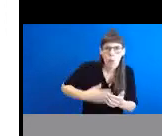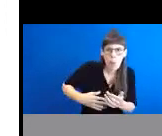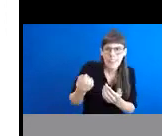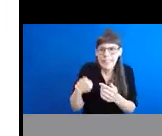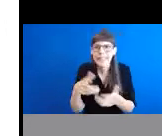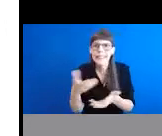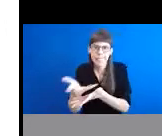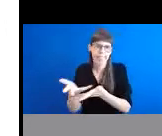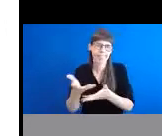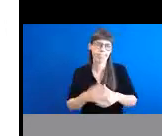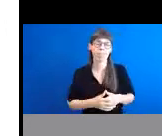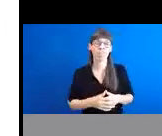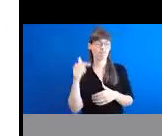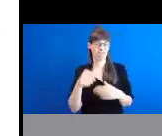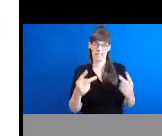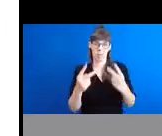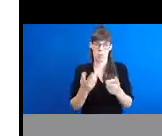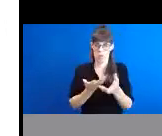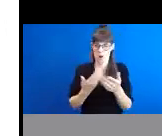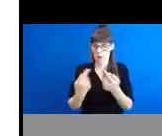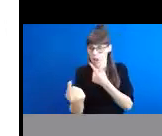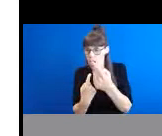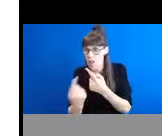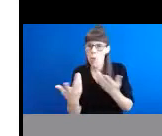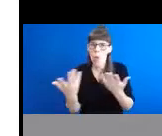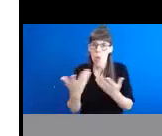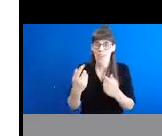and the representative organizations whenever we assess needs.